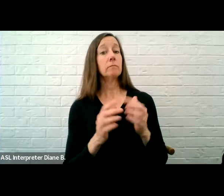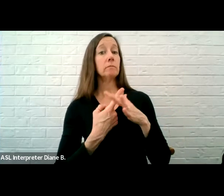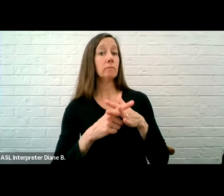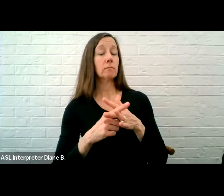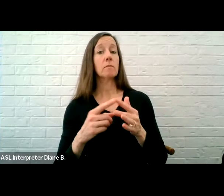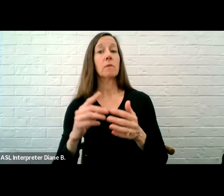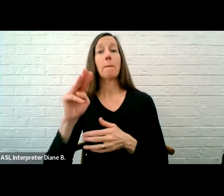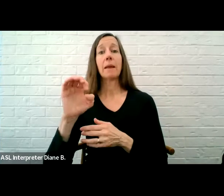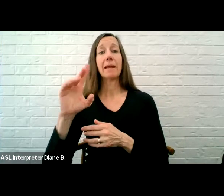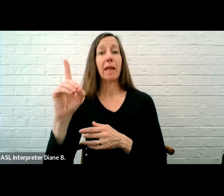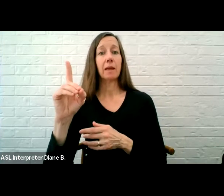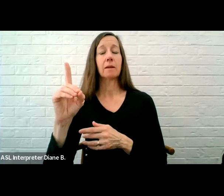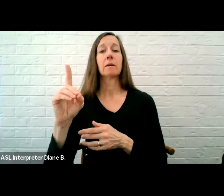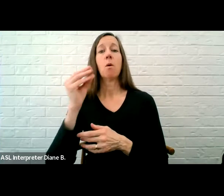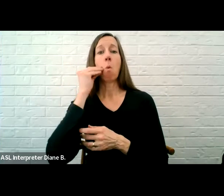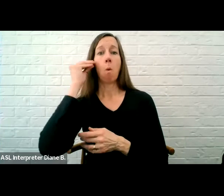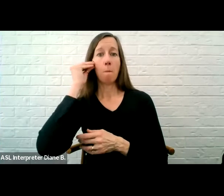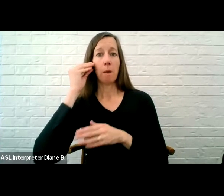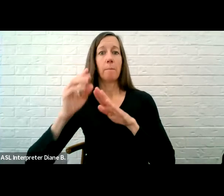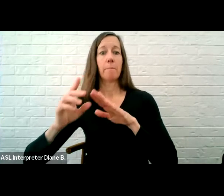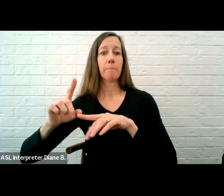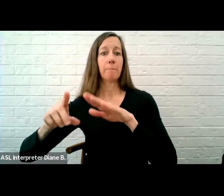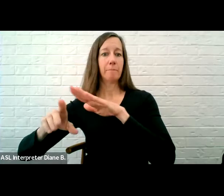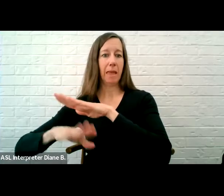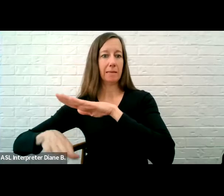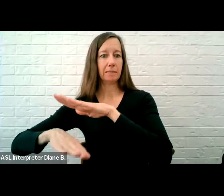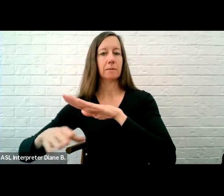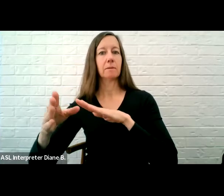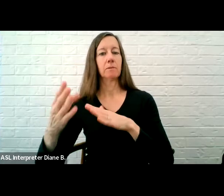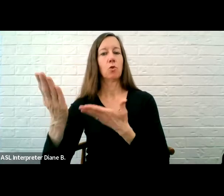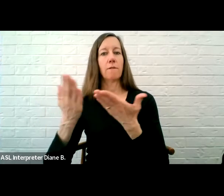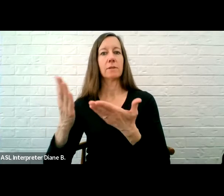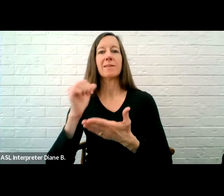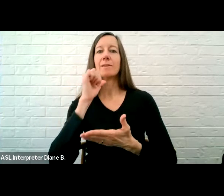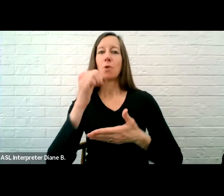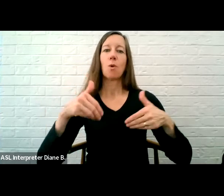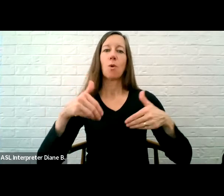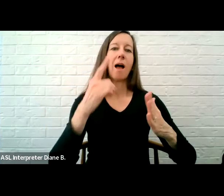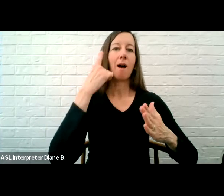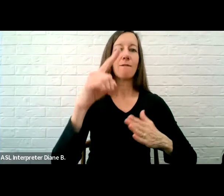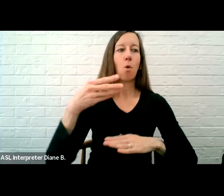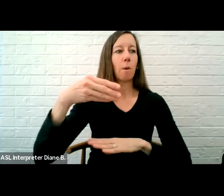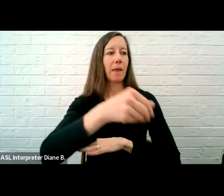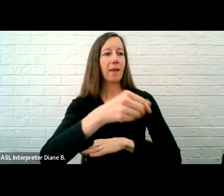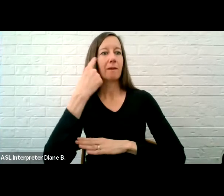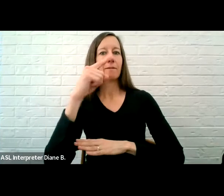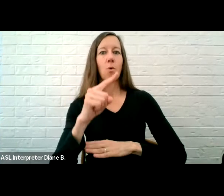as many of you know, does not allow for the Provision of room board and so States have to think of different strategies to ensure that